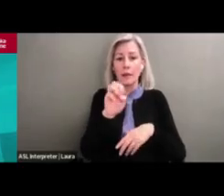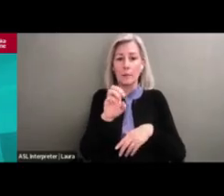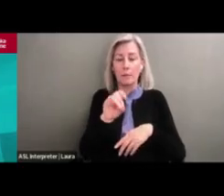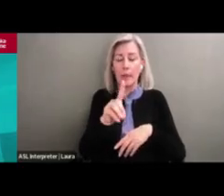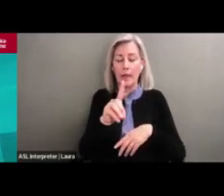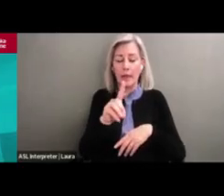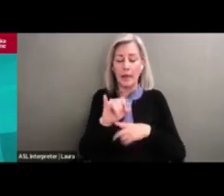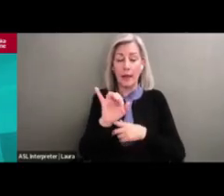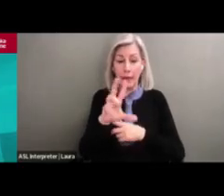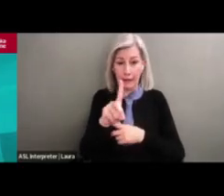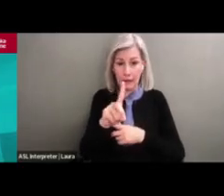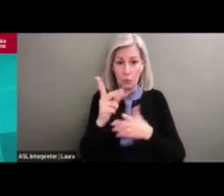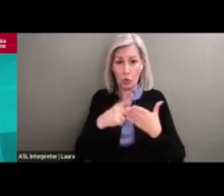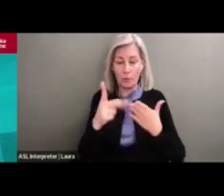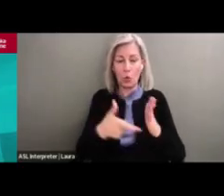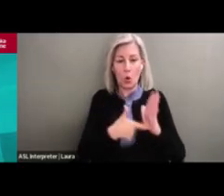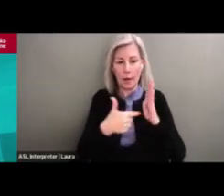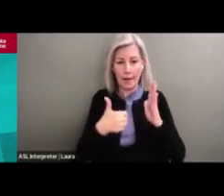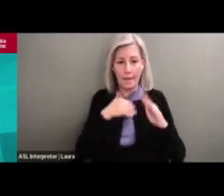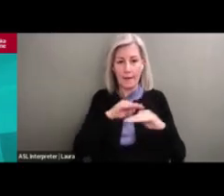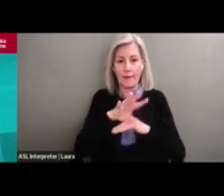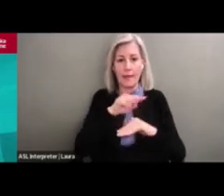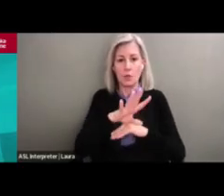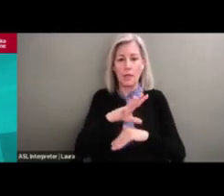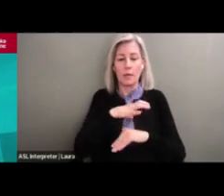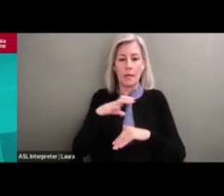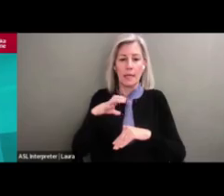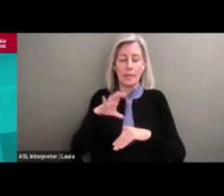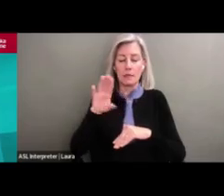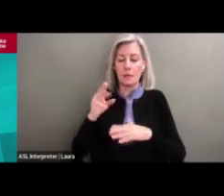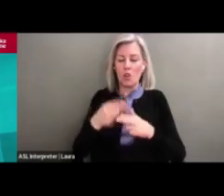University Center for Excellence in Developmental Disabilities, and disability rights.